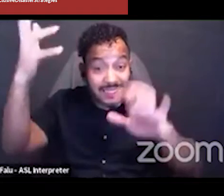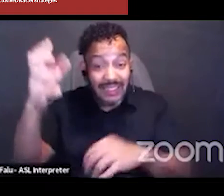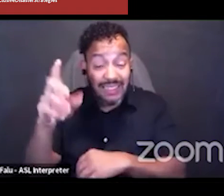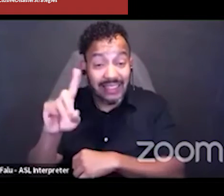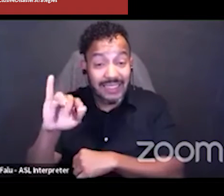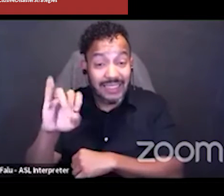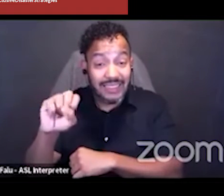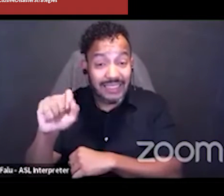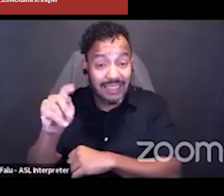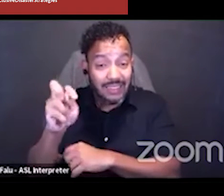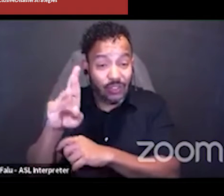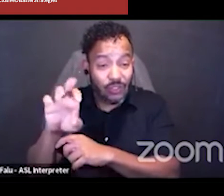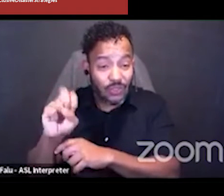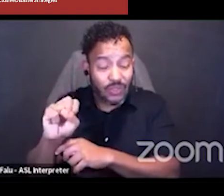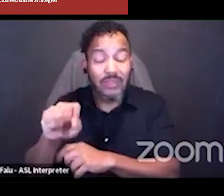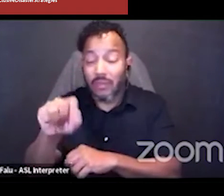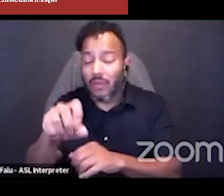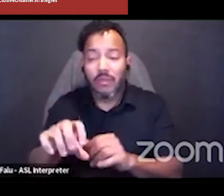For lack of a better word right now.